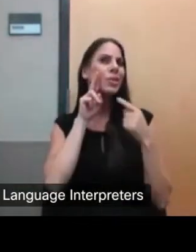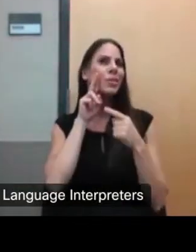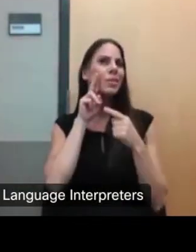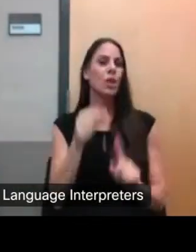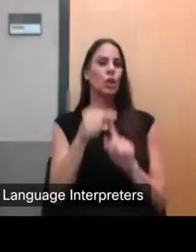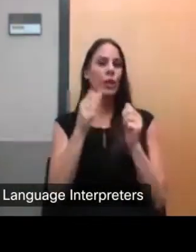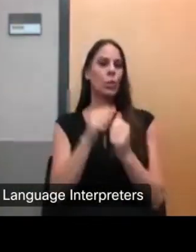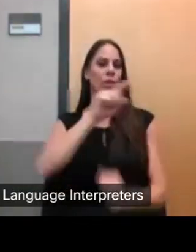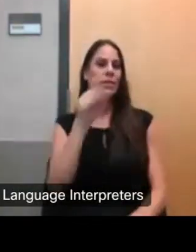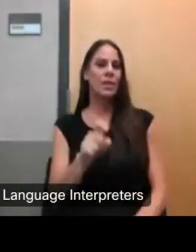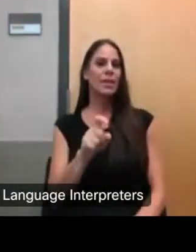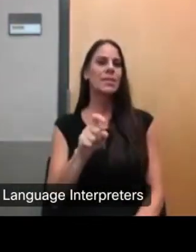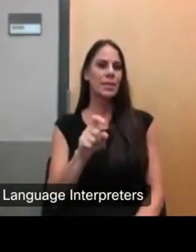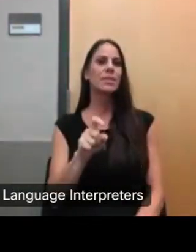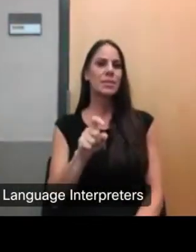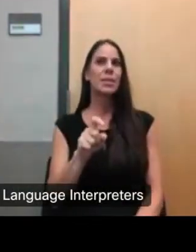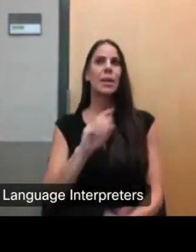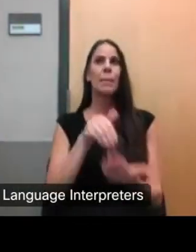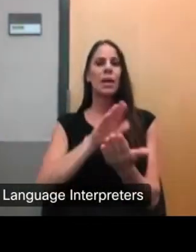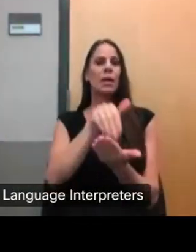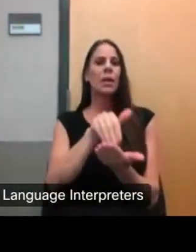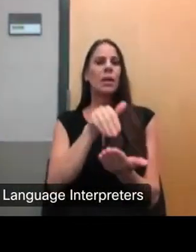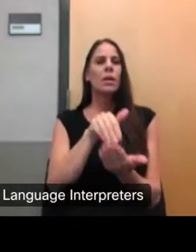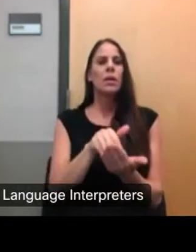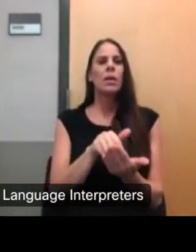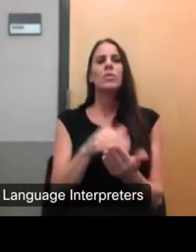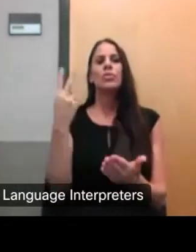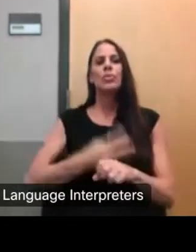Uh, there was a weekly, actually somebody, it was 2 times 3 times a week call, uh, with